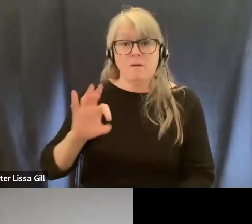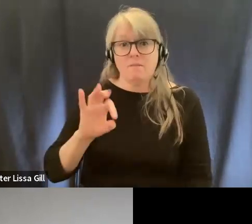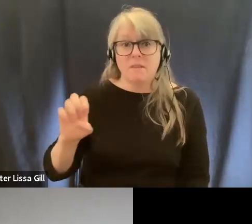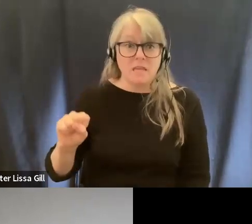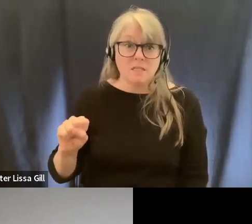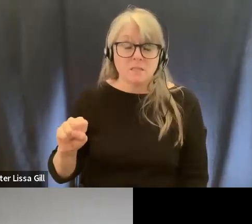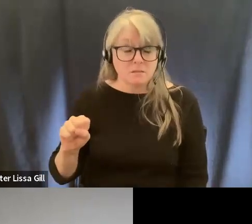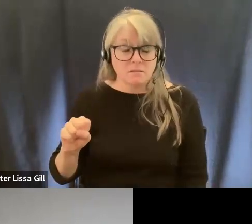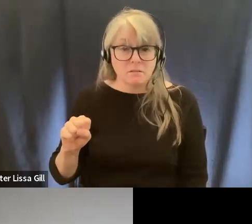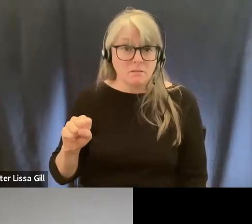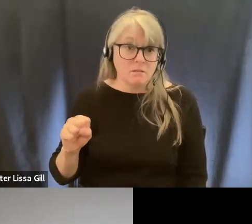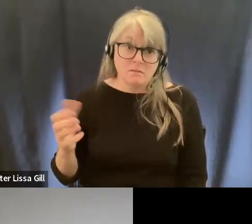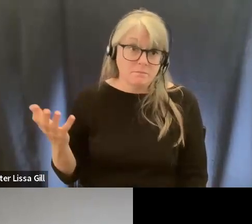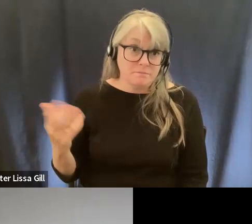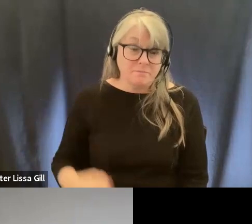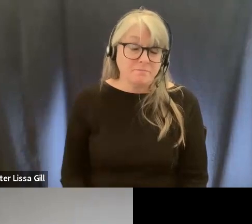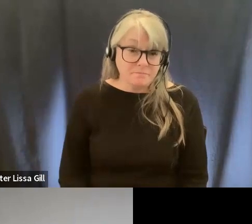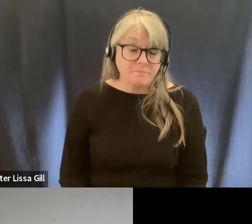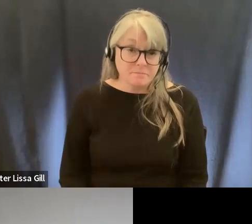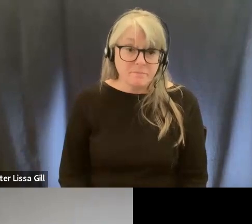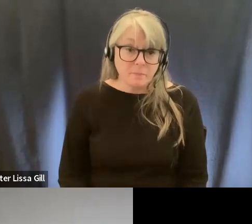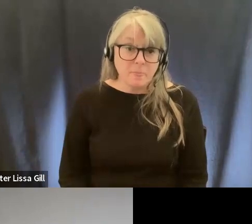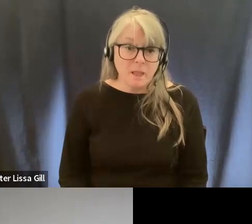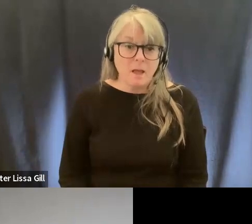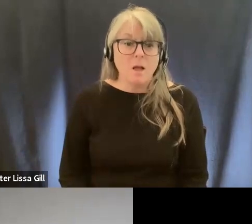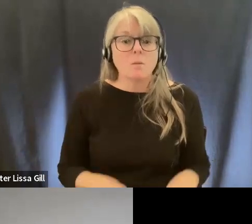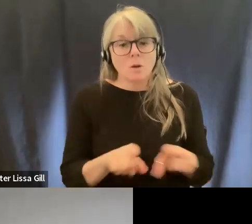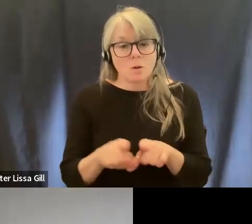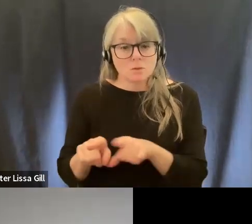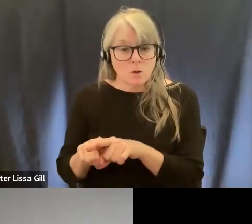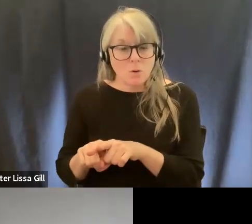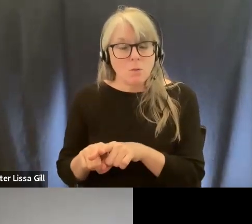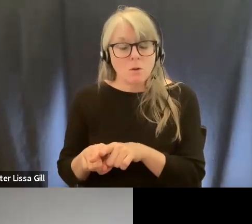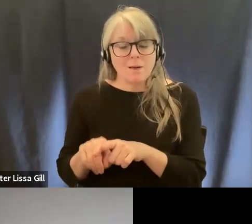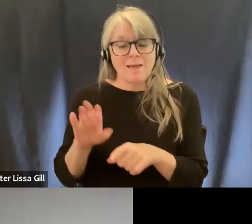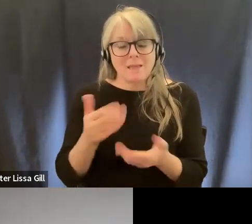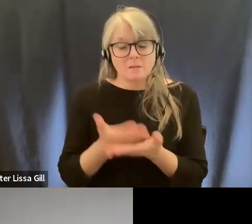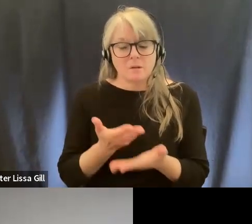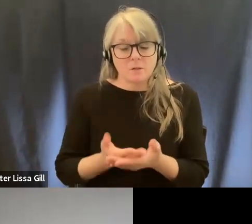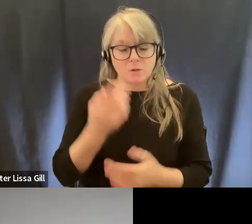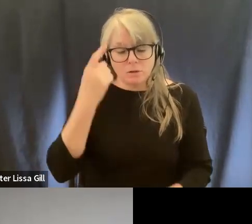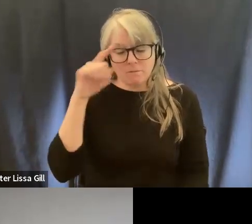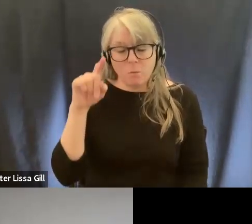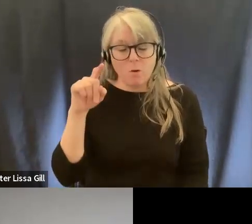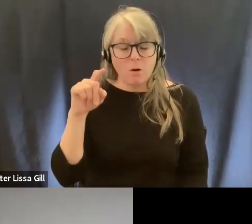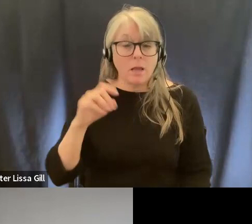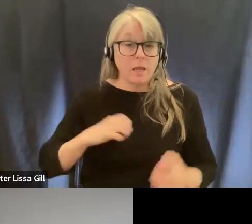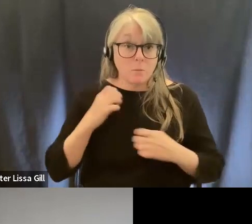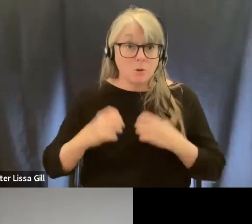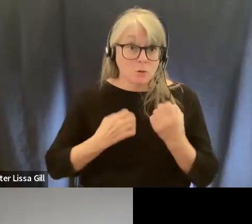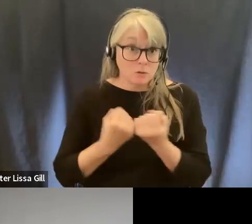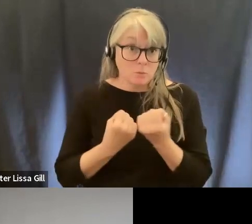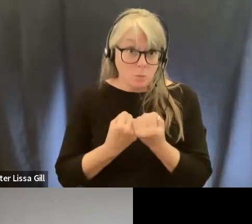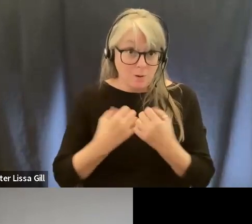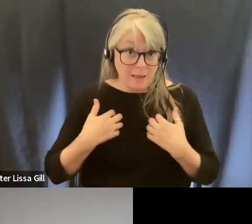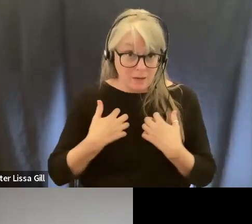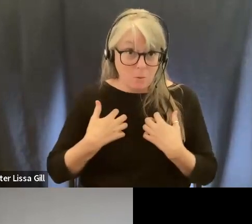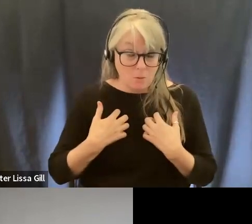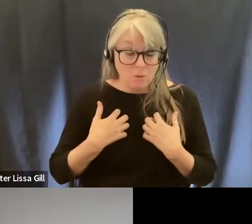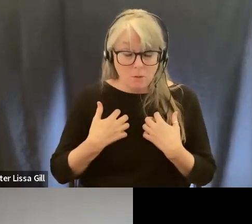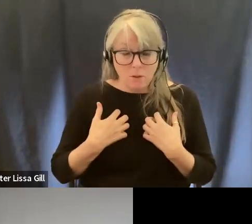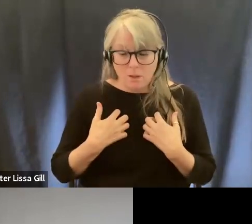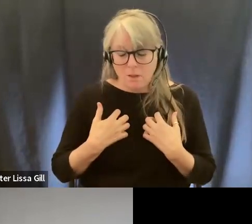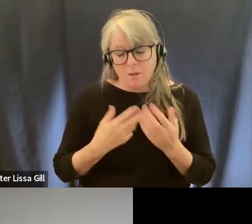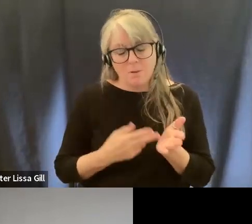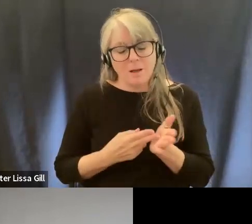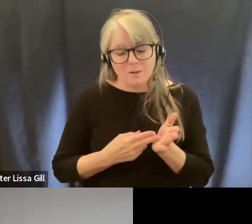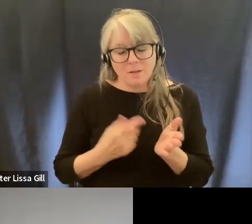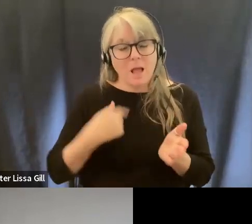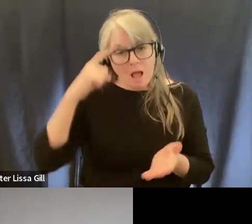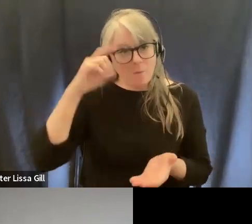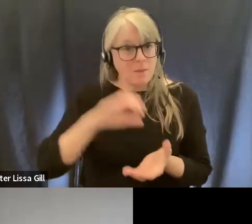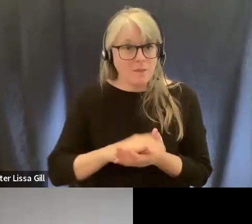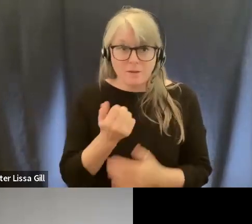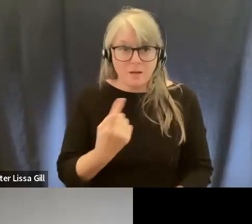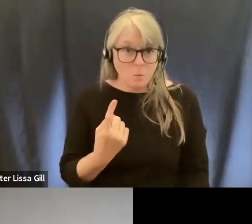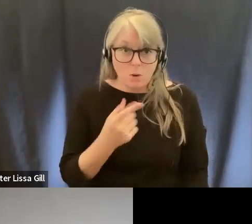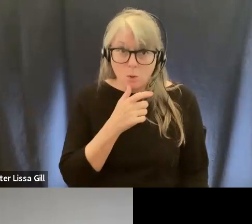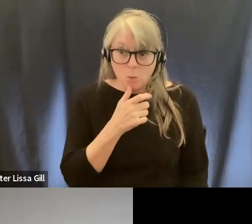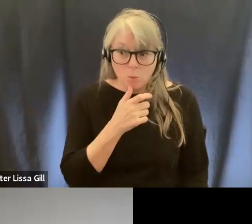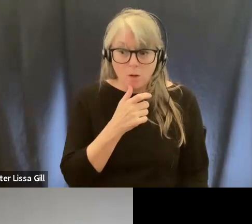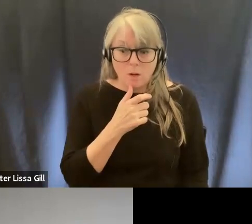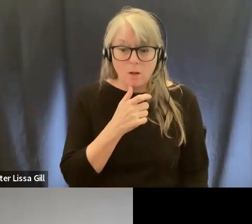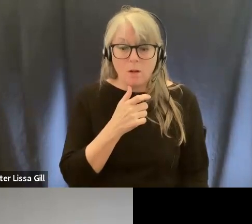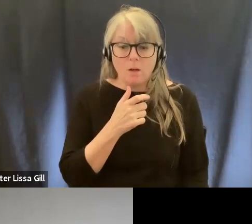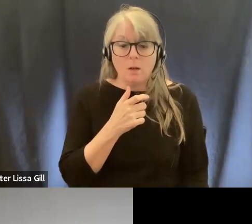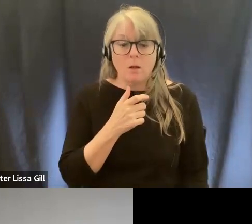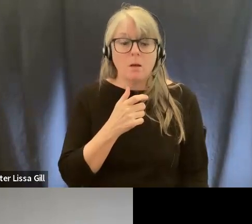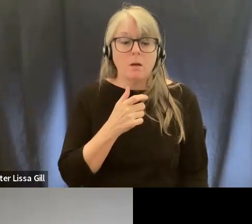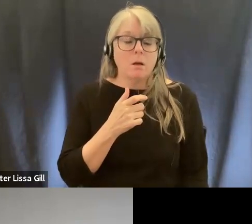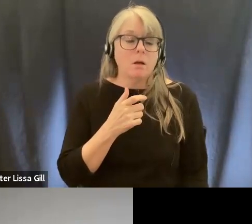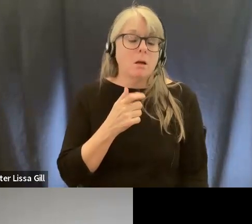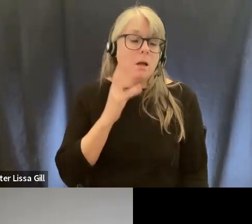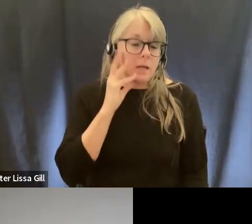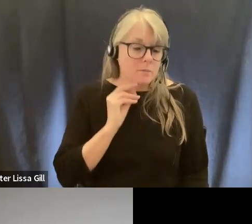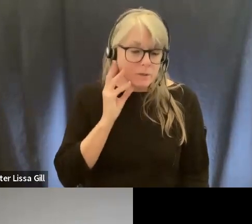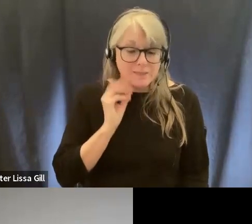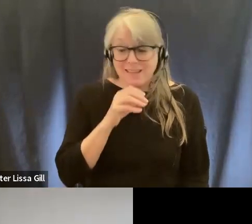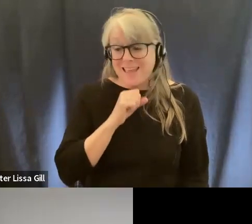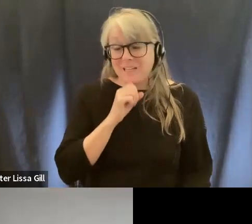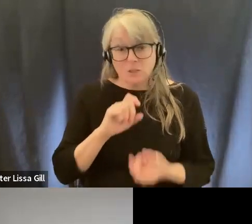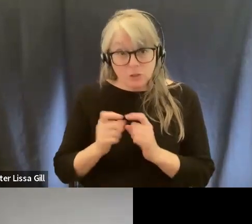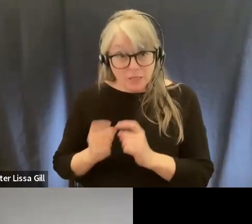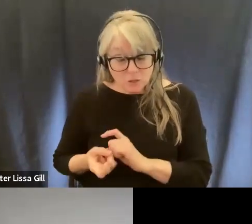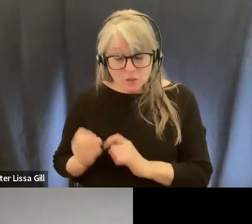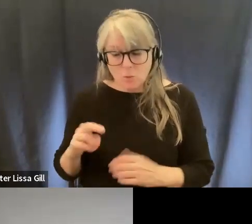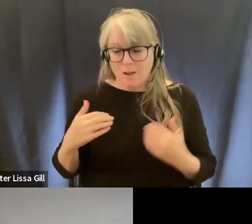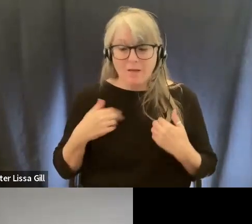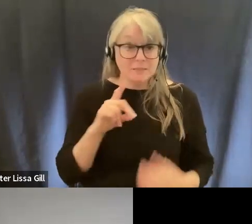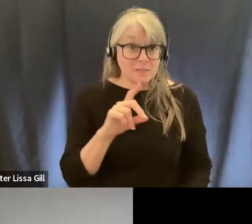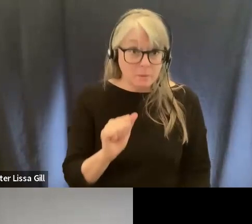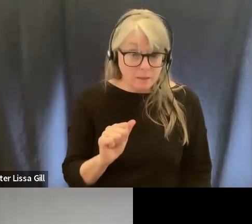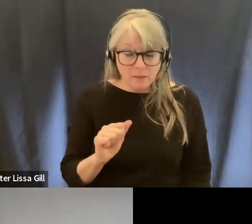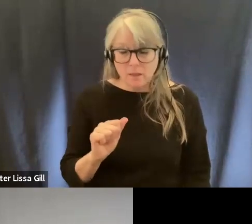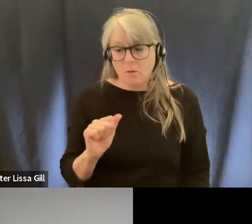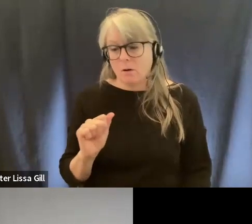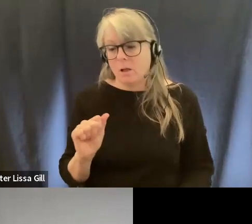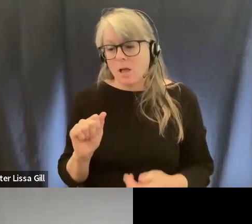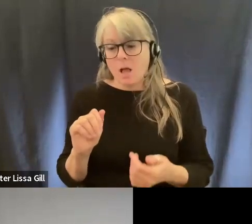To get out of that. But then also that documentation for an emotional support animal, which honestly I believe that anybody who is going through the changes of aging or or has a disability or medical condition that they cope with.